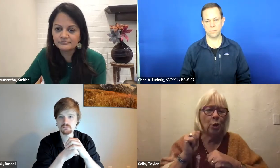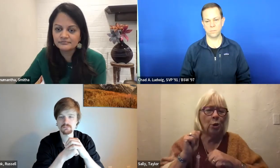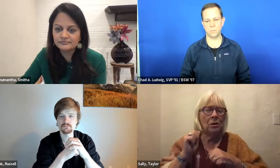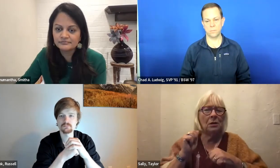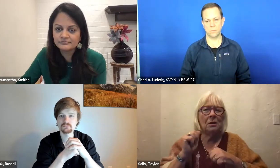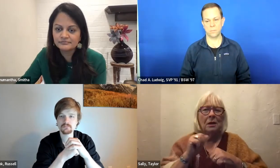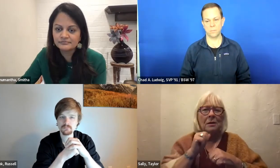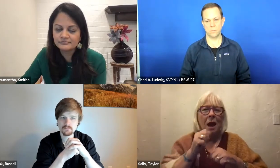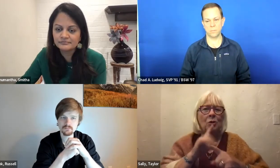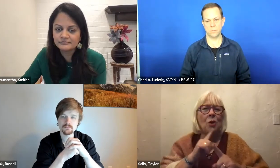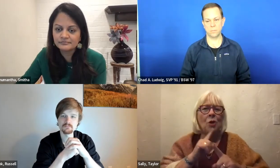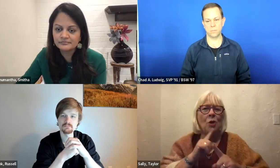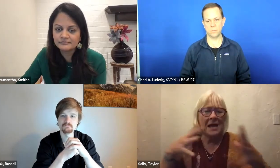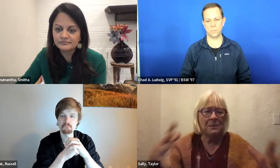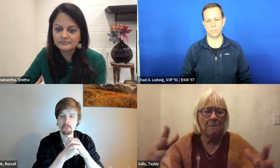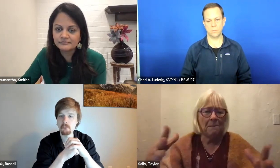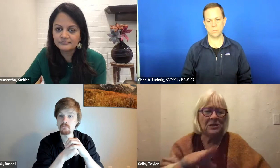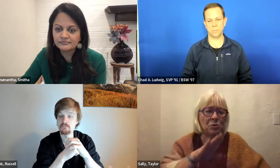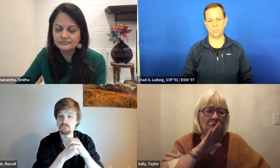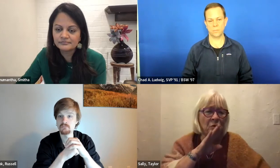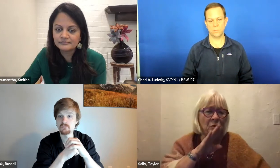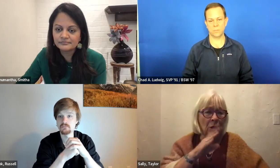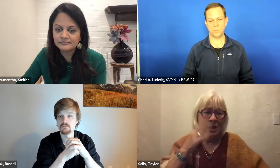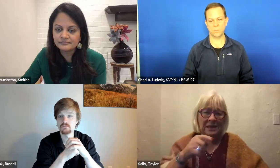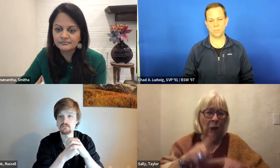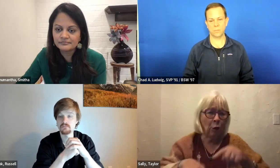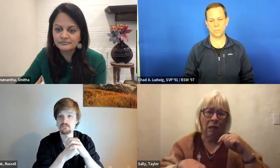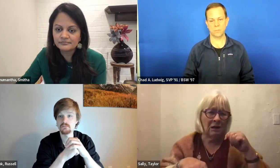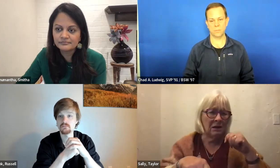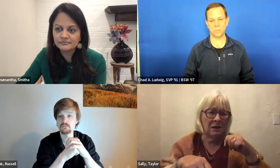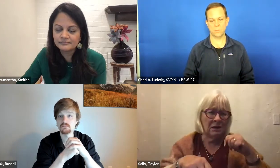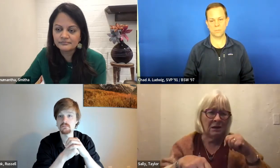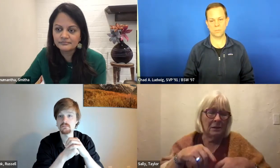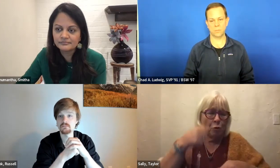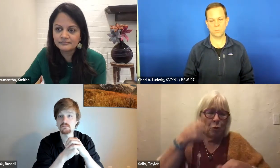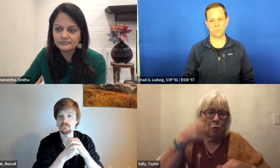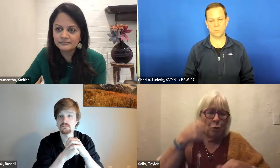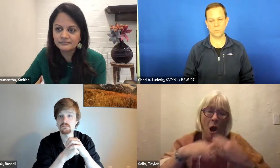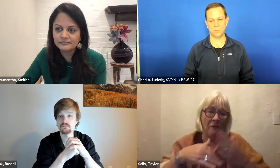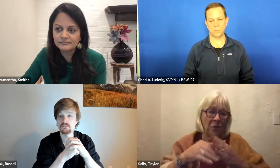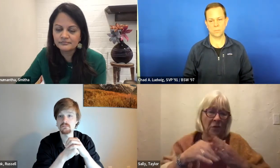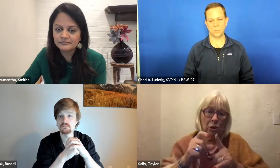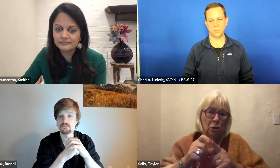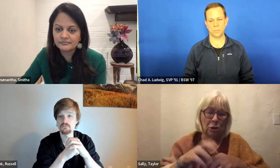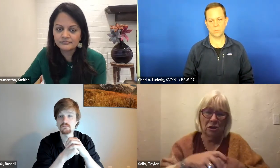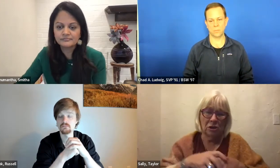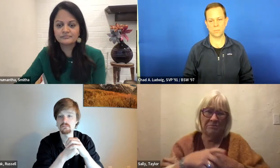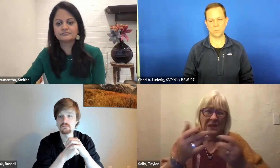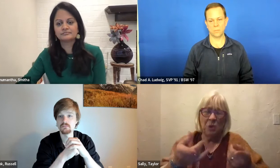I noticed he started walking slower. He wasn't as responsive. He would become easily frustrated